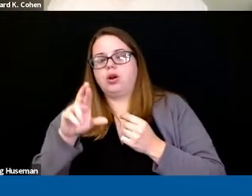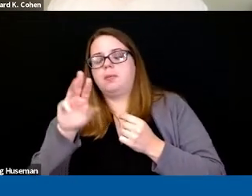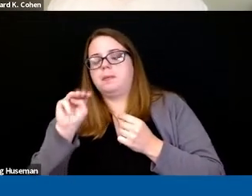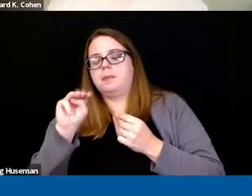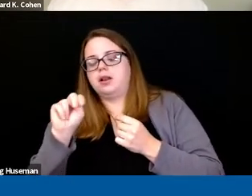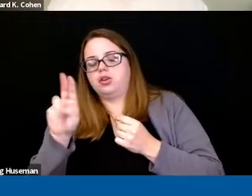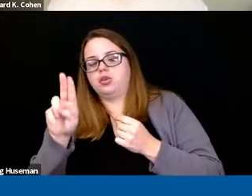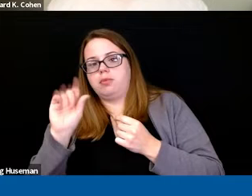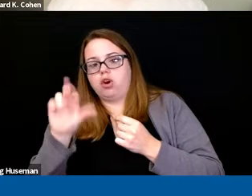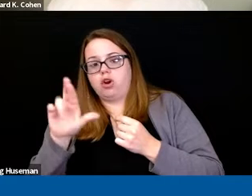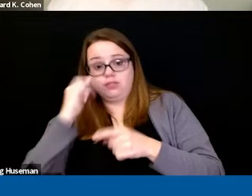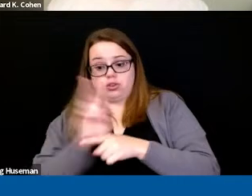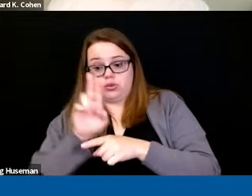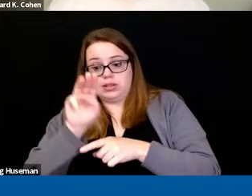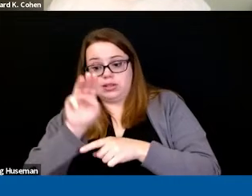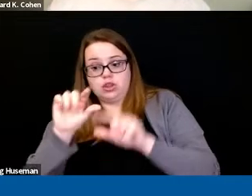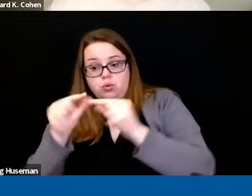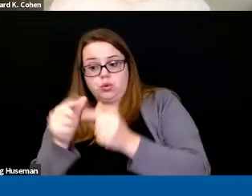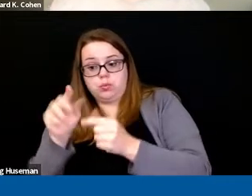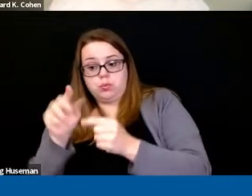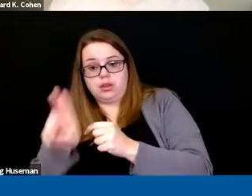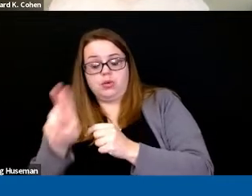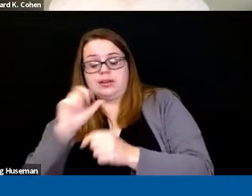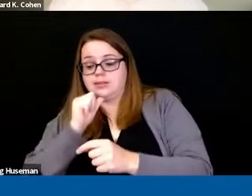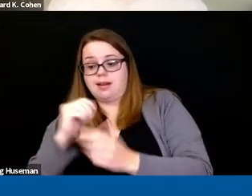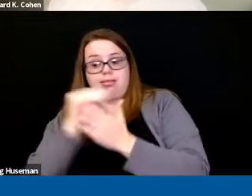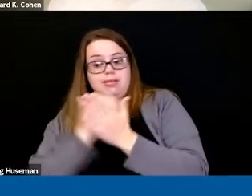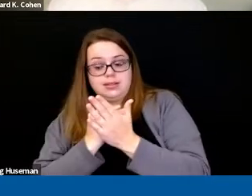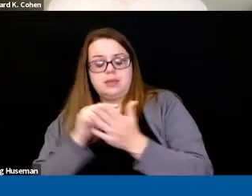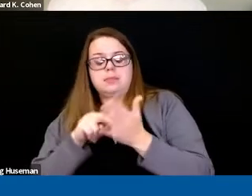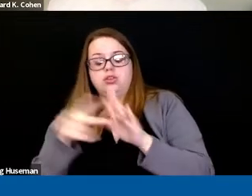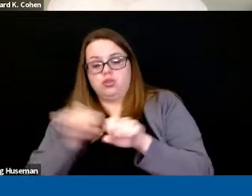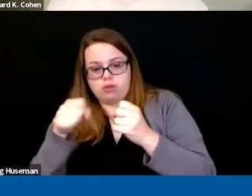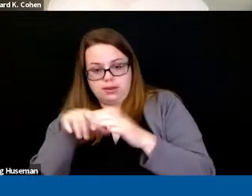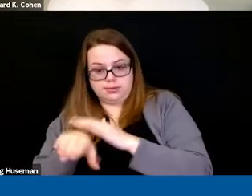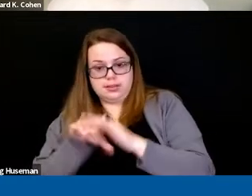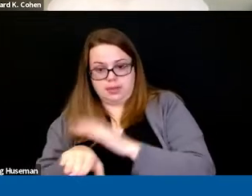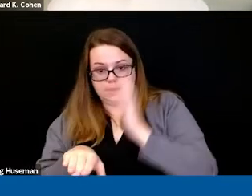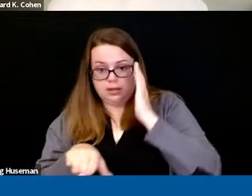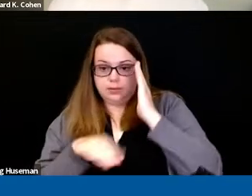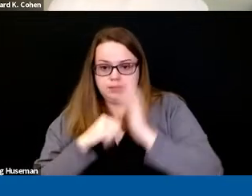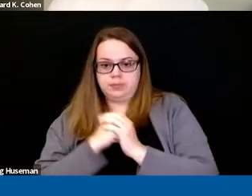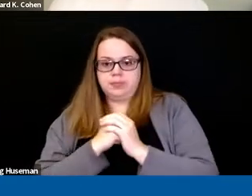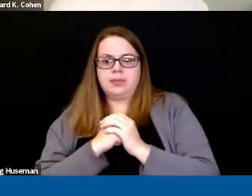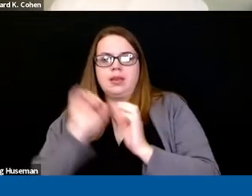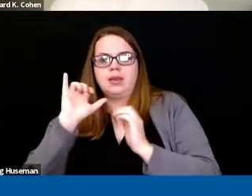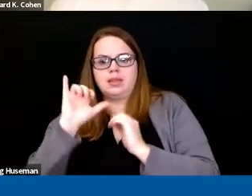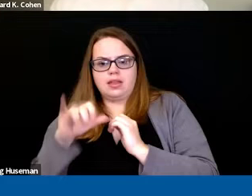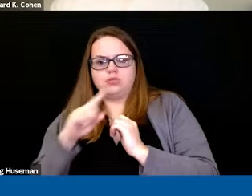and it is not nested in any one of these roles, you're breaking accessibility. So that's a very high level overview